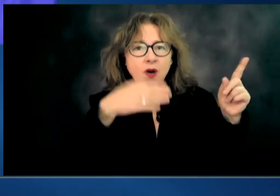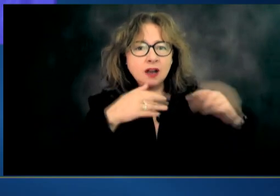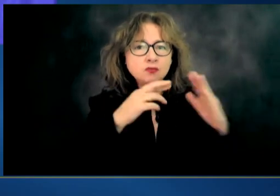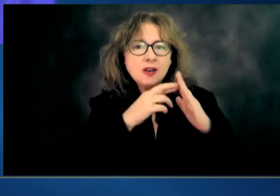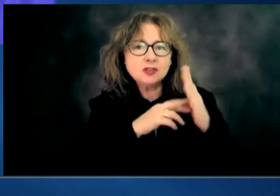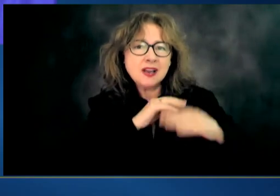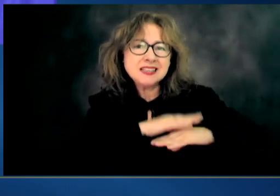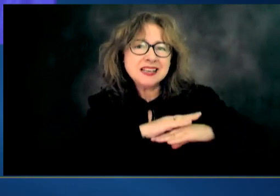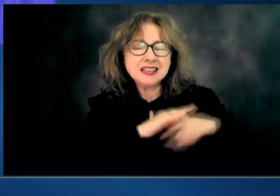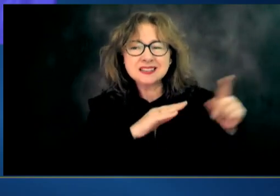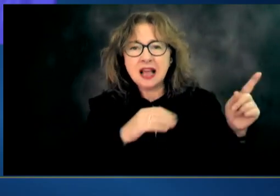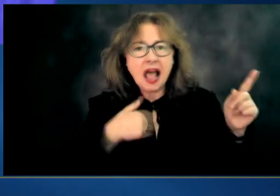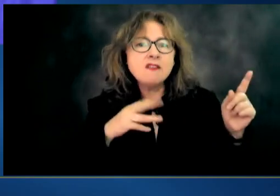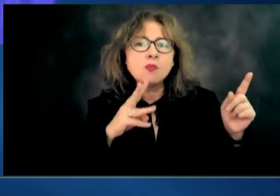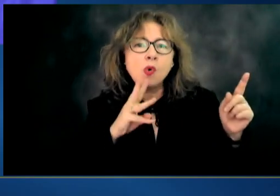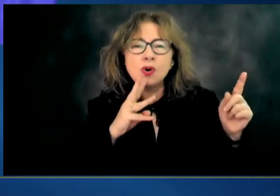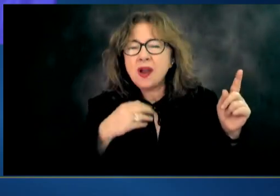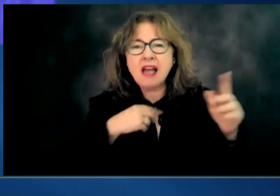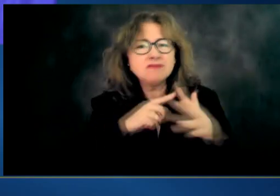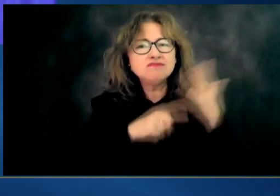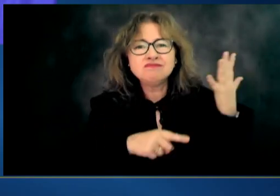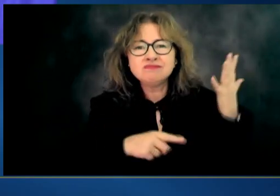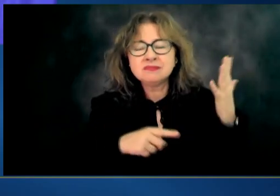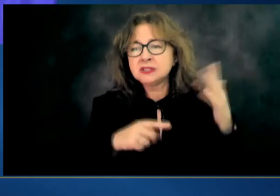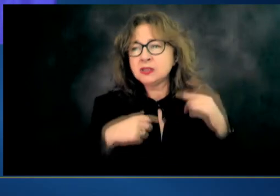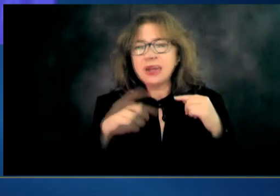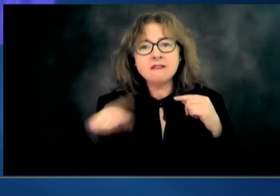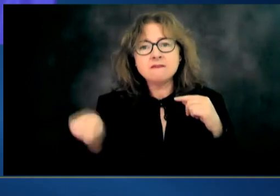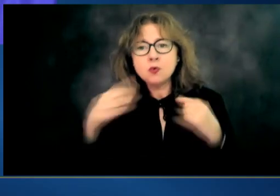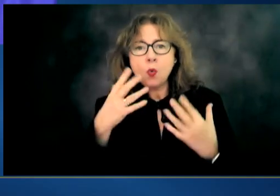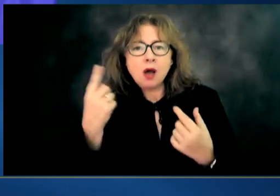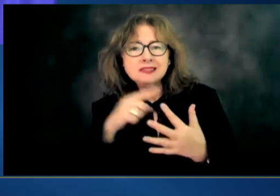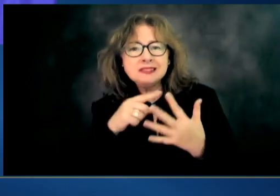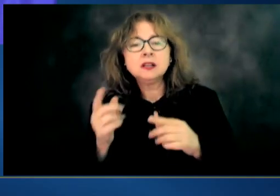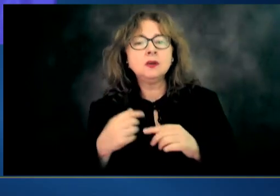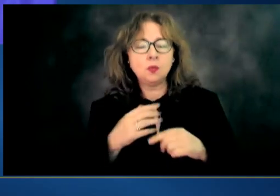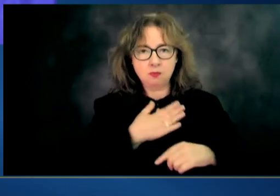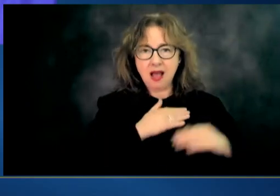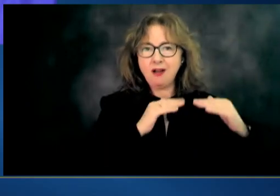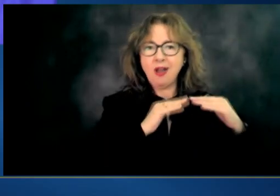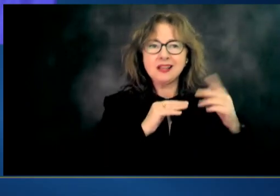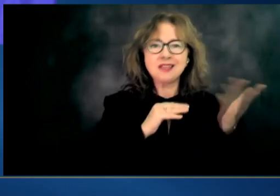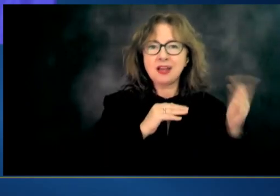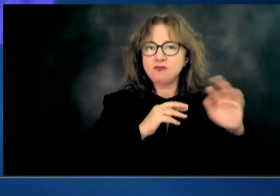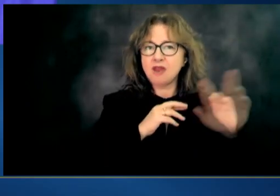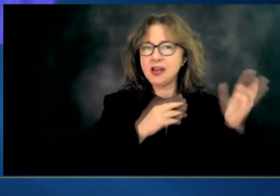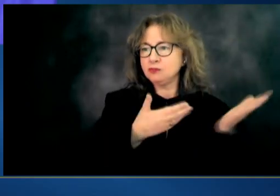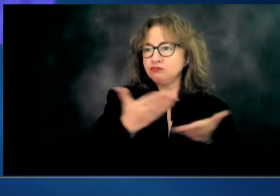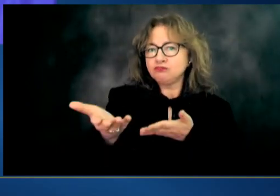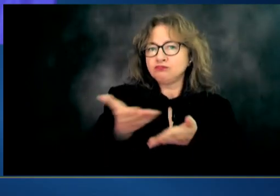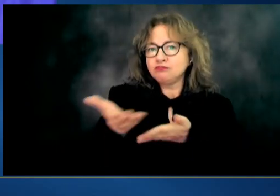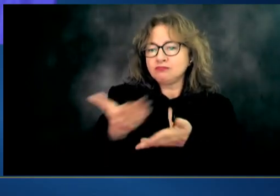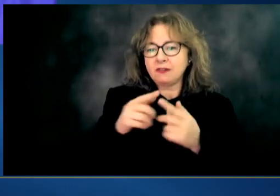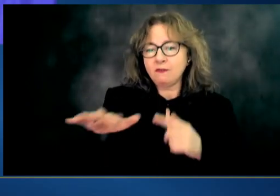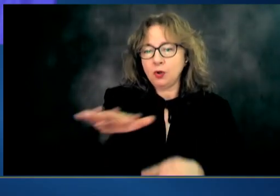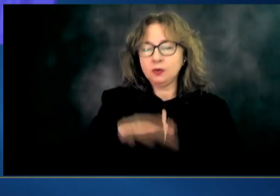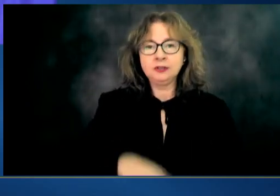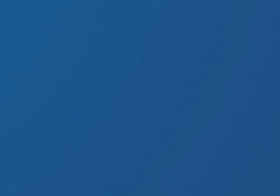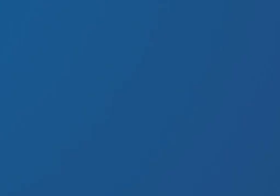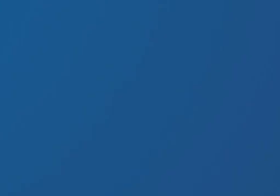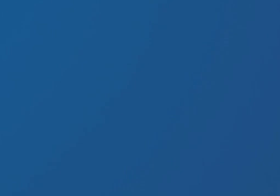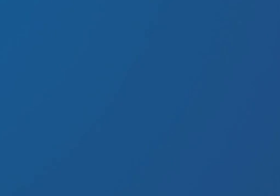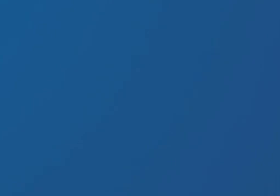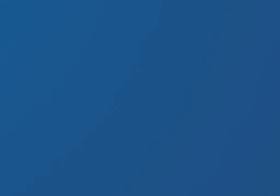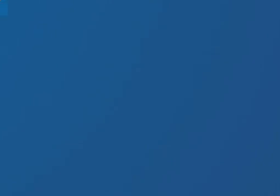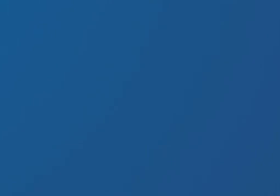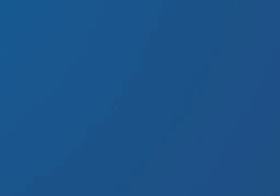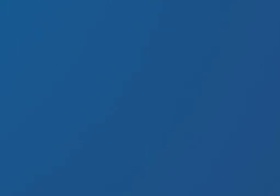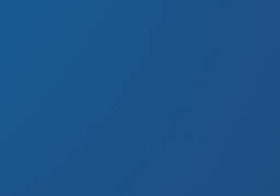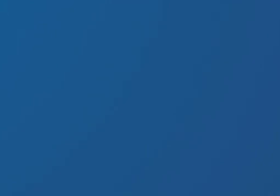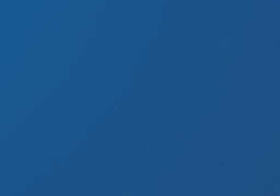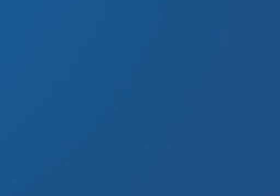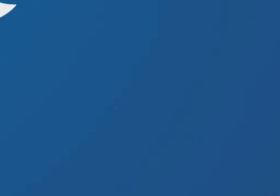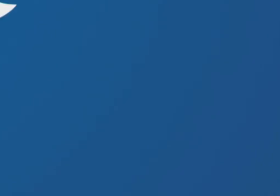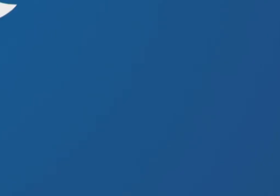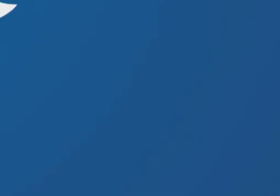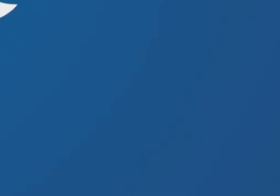just make your way up there, and one of my colleagues will help you with your service.